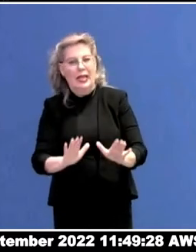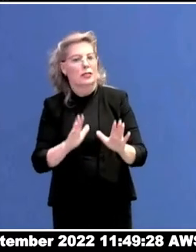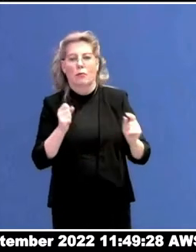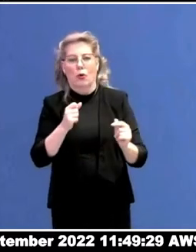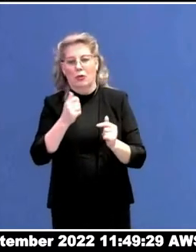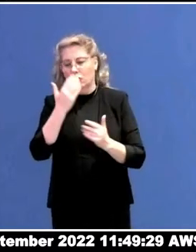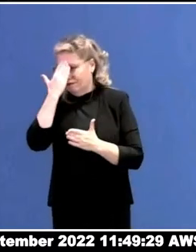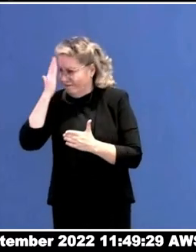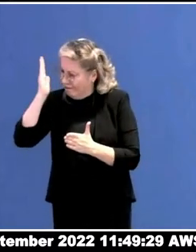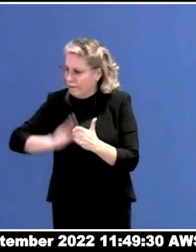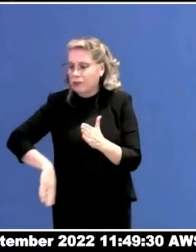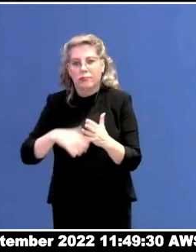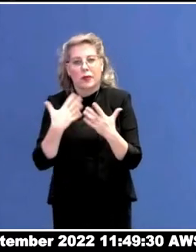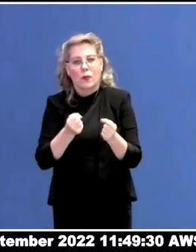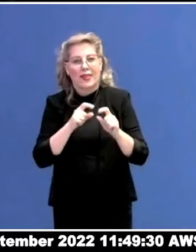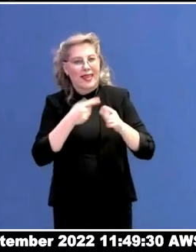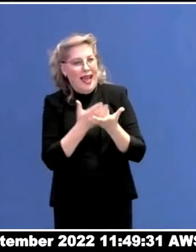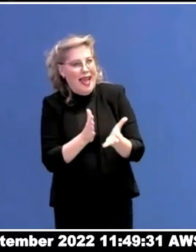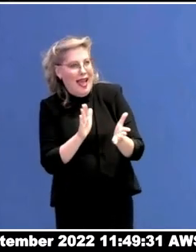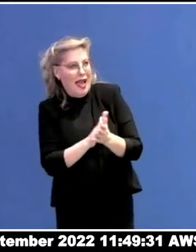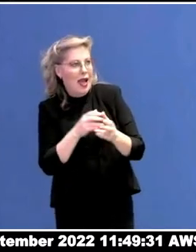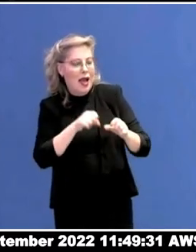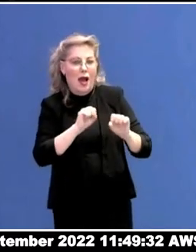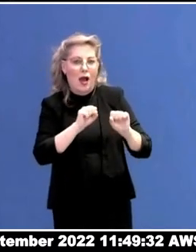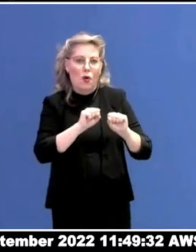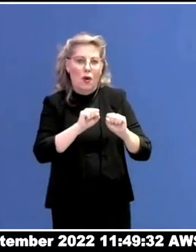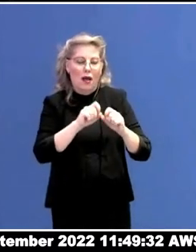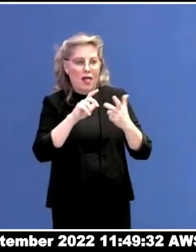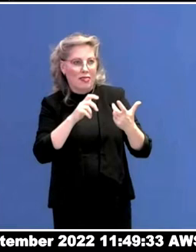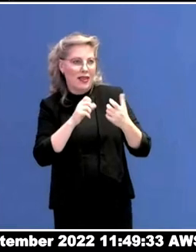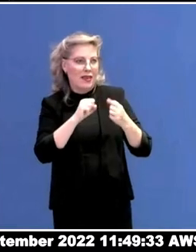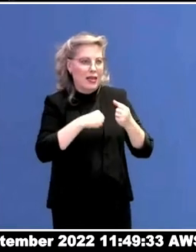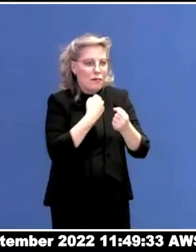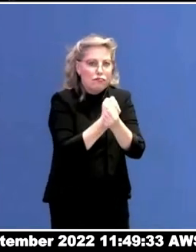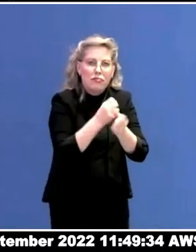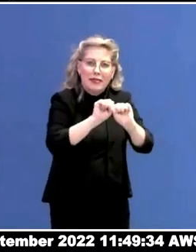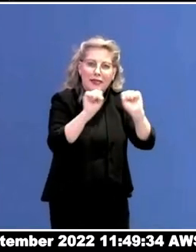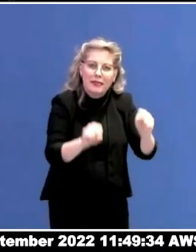there at the same time at Banksia Hill with very vulnerable cohorts.